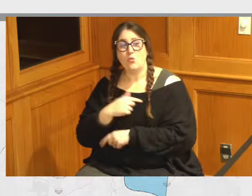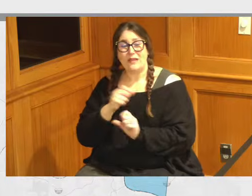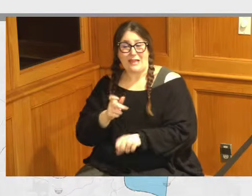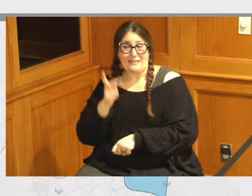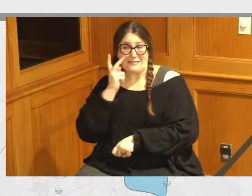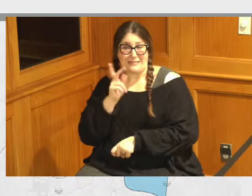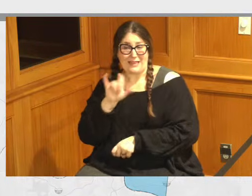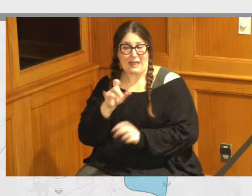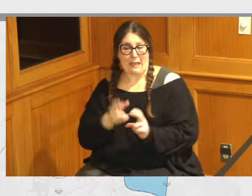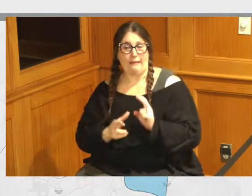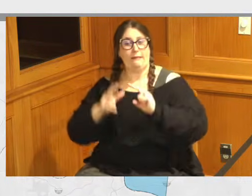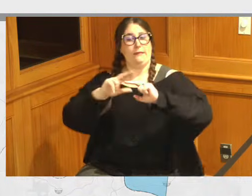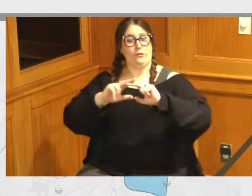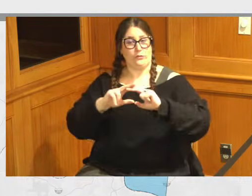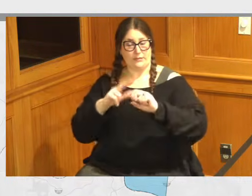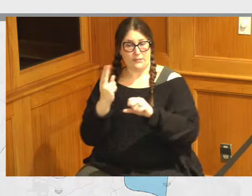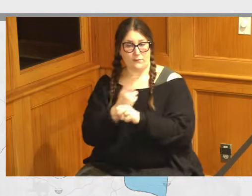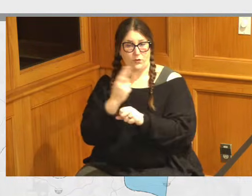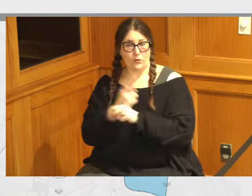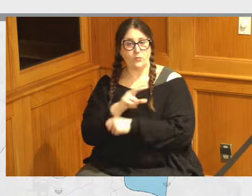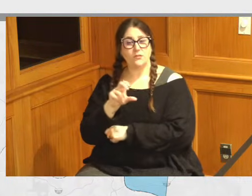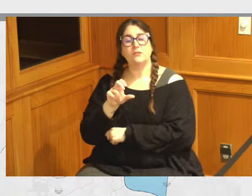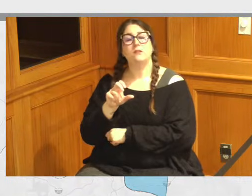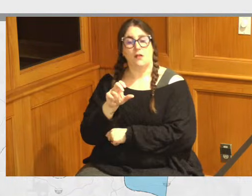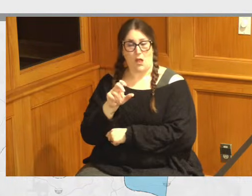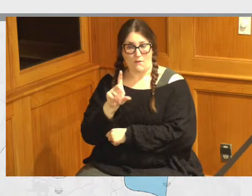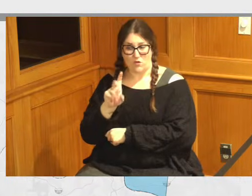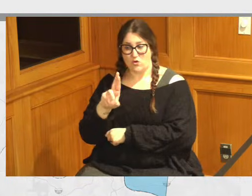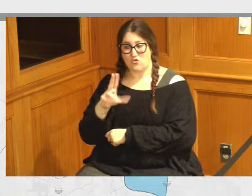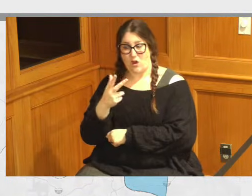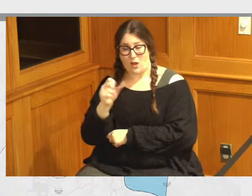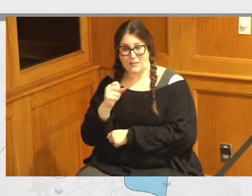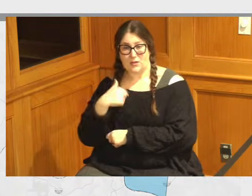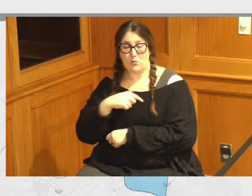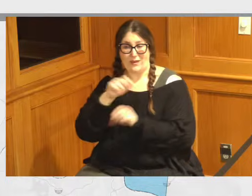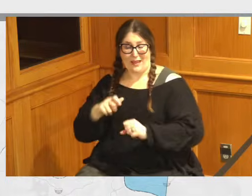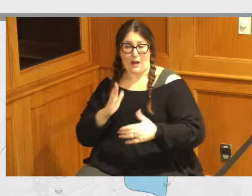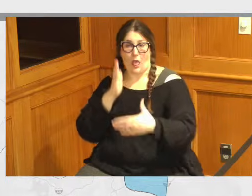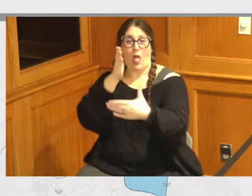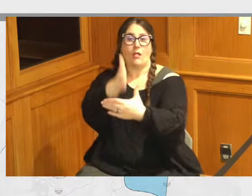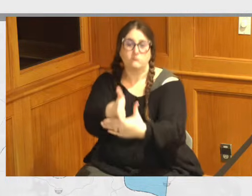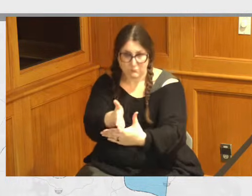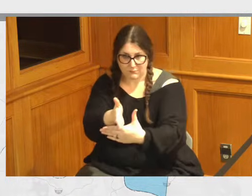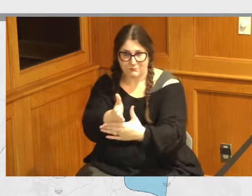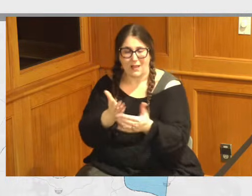these types of of substances and we might be able to to intervene earlier with with this type of